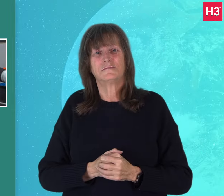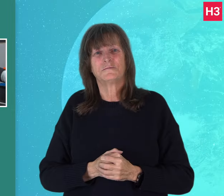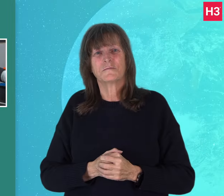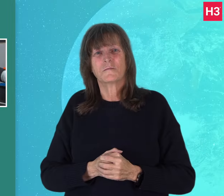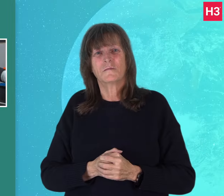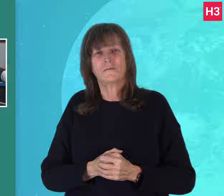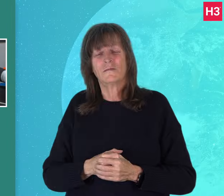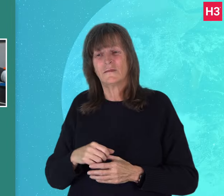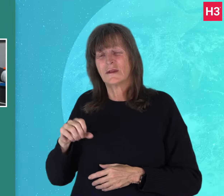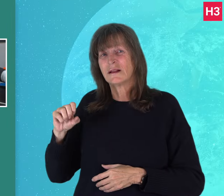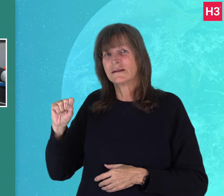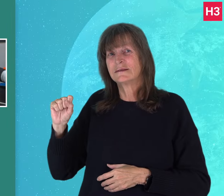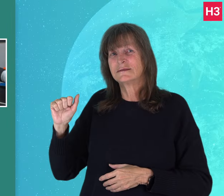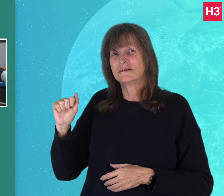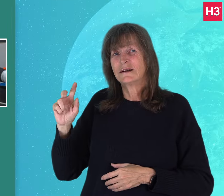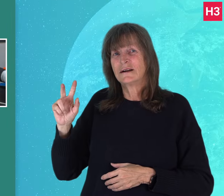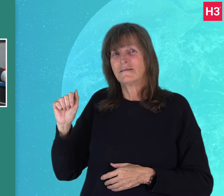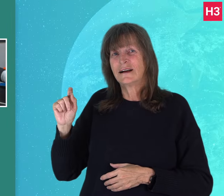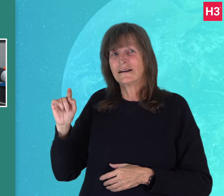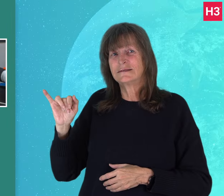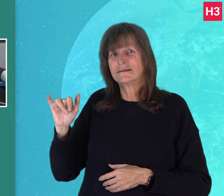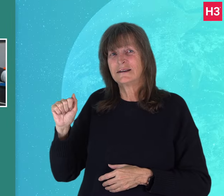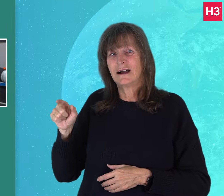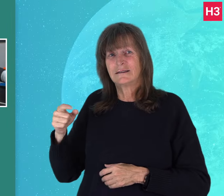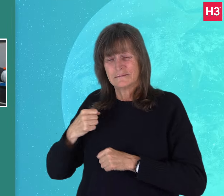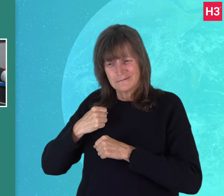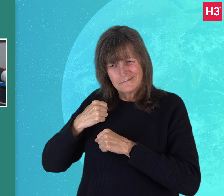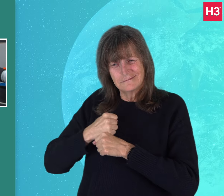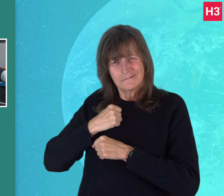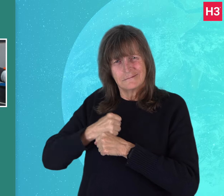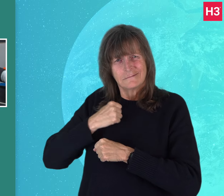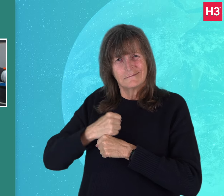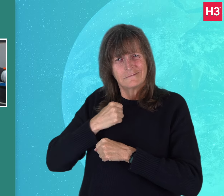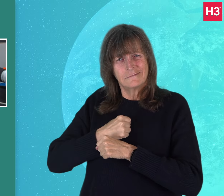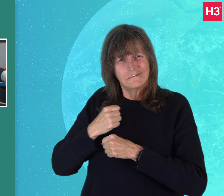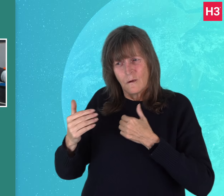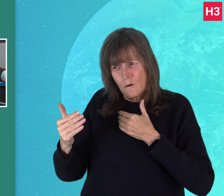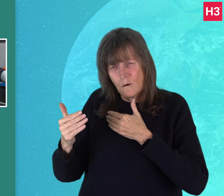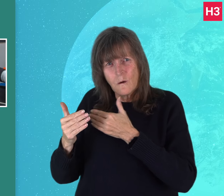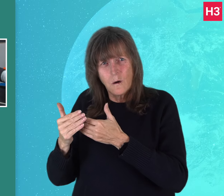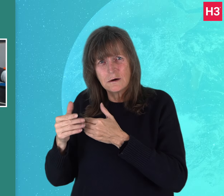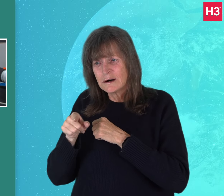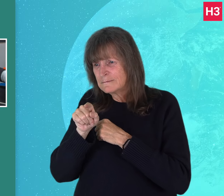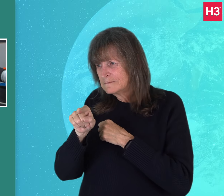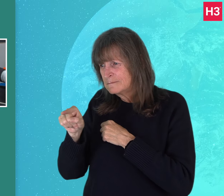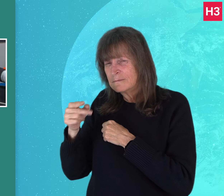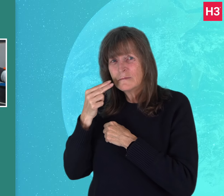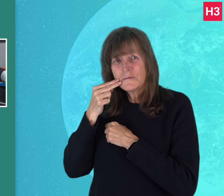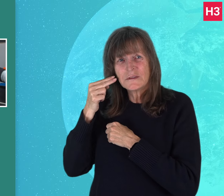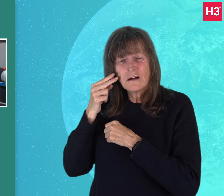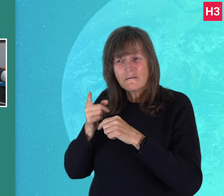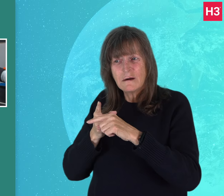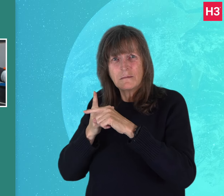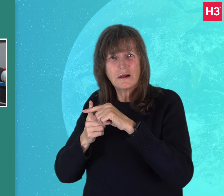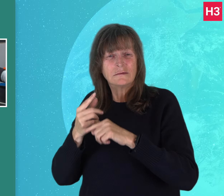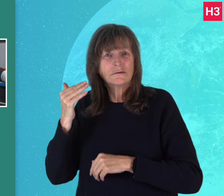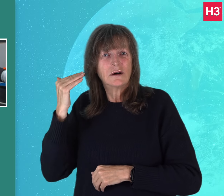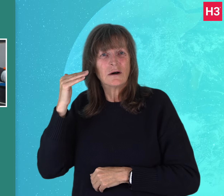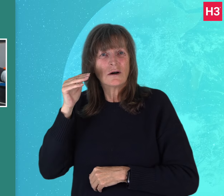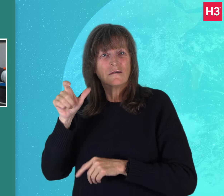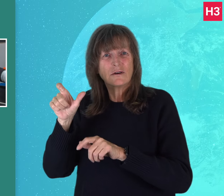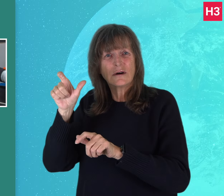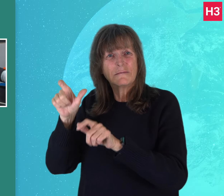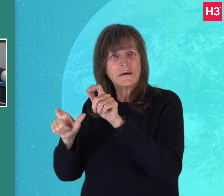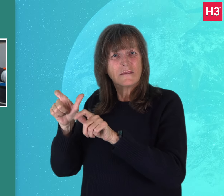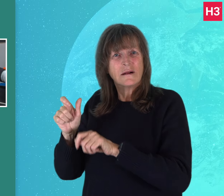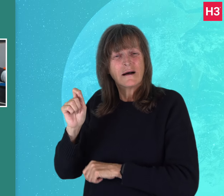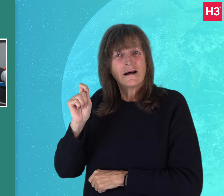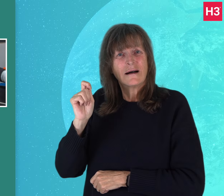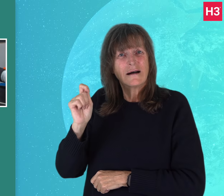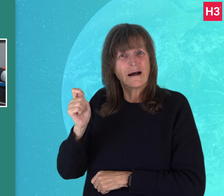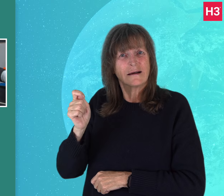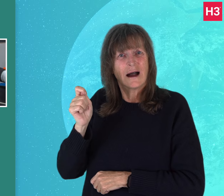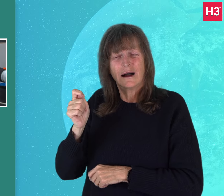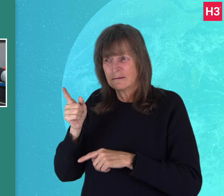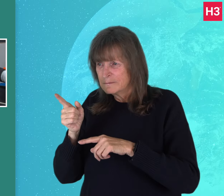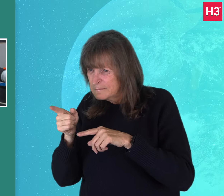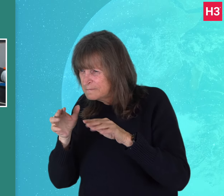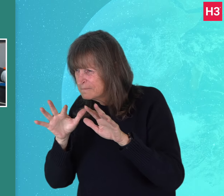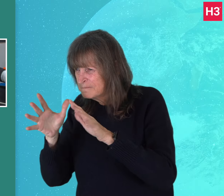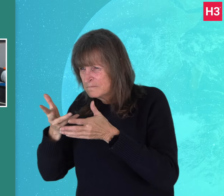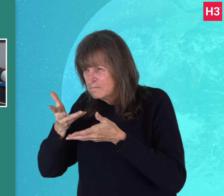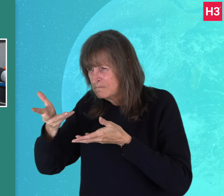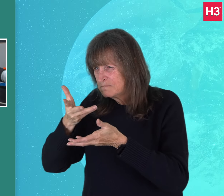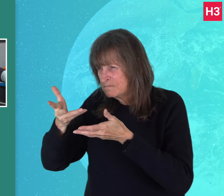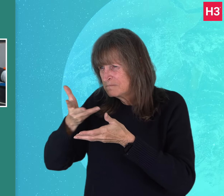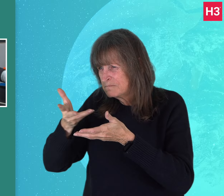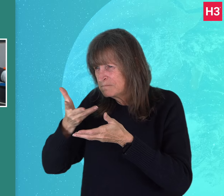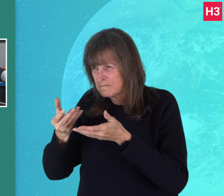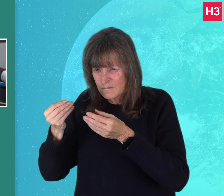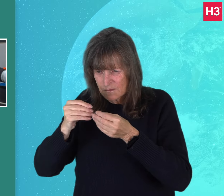of poor accessibility. Savatia worked closely with Deaf and